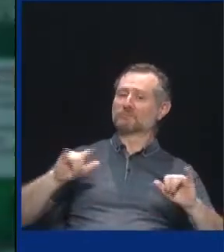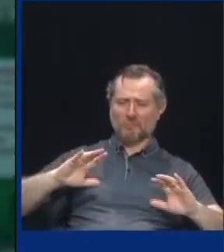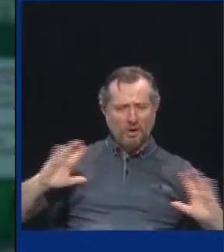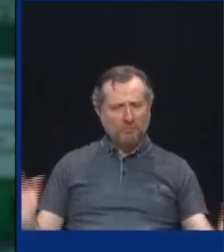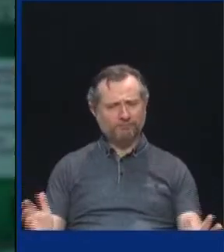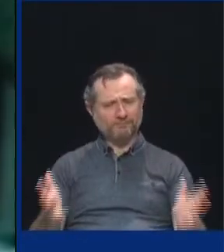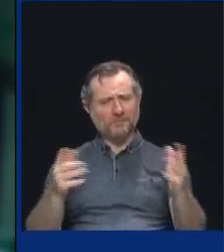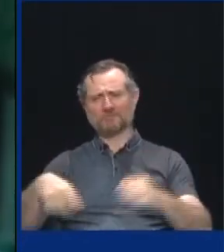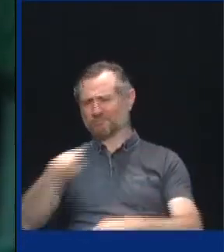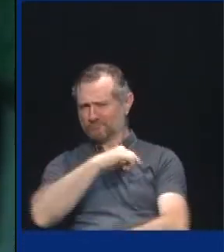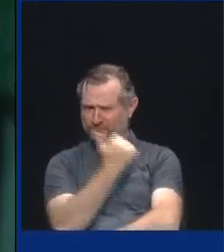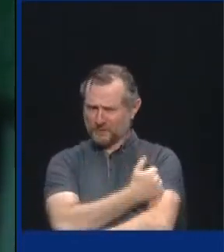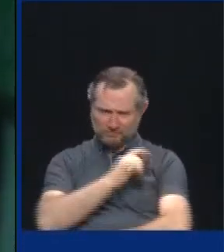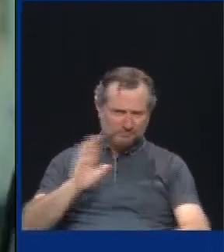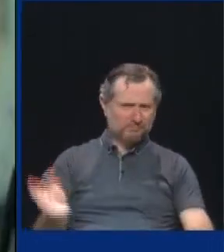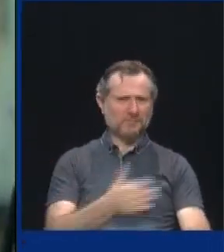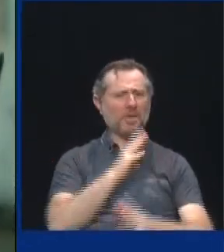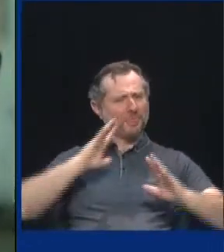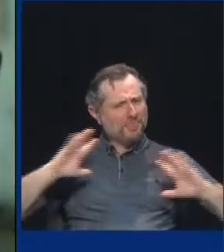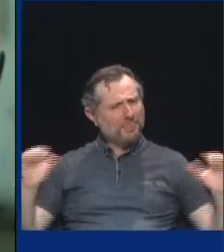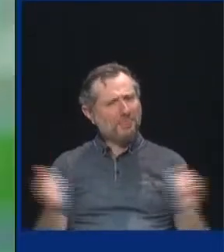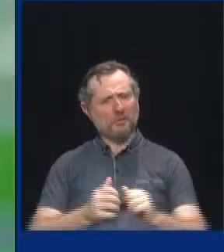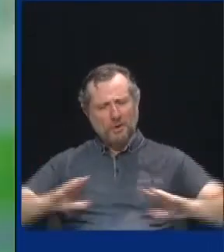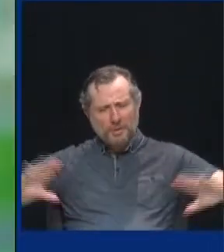LOWEST INFECTION RATES. WE STILL NEED YOU TO GET YOUR VACCINE.